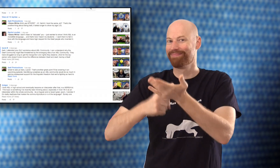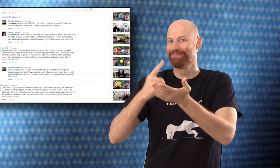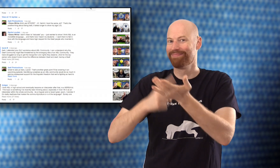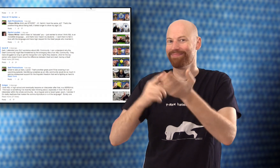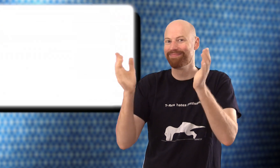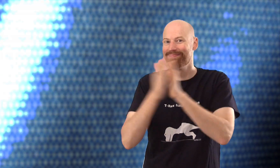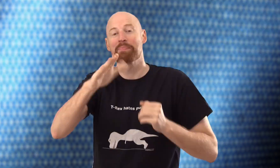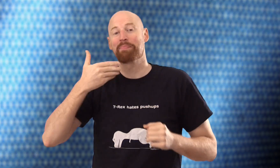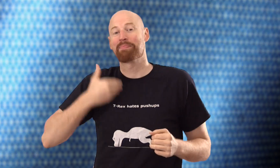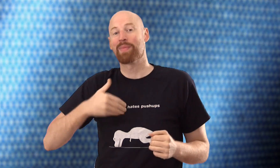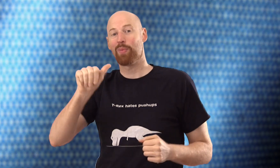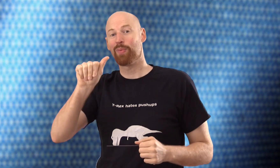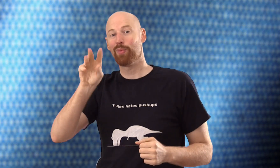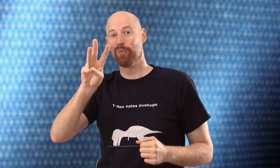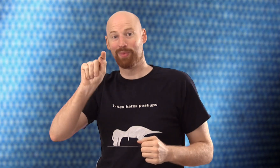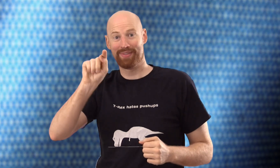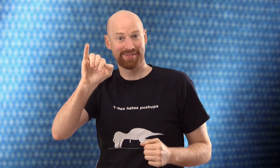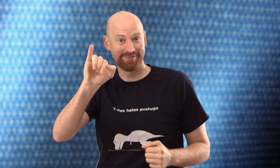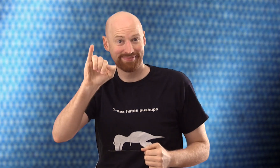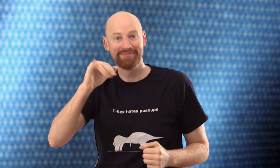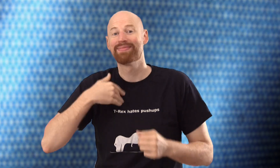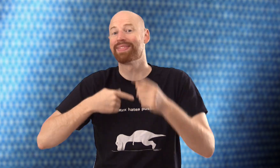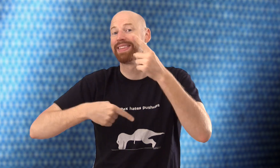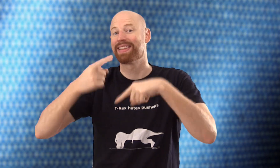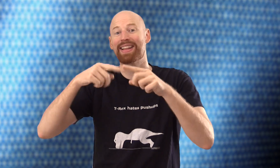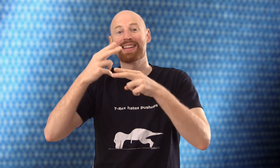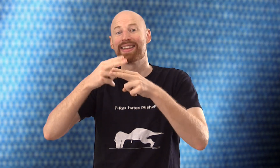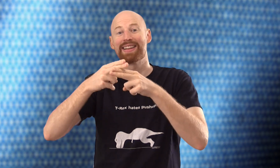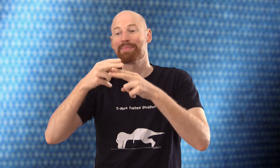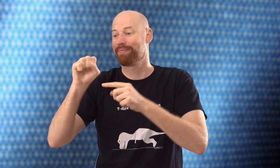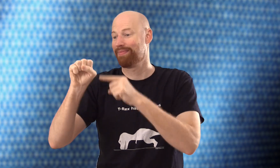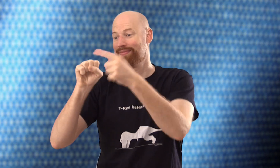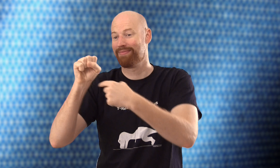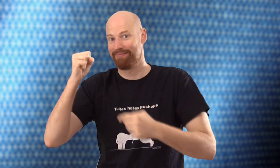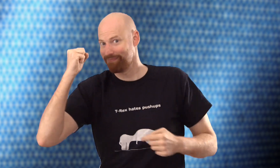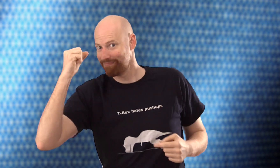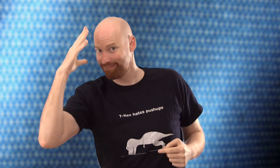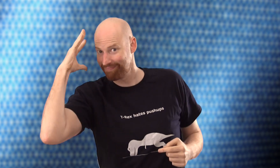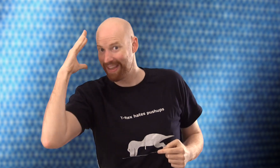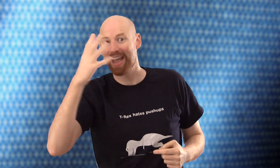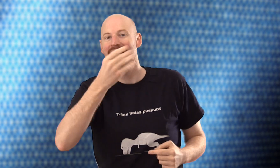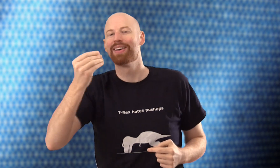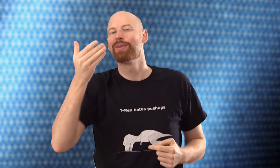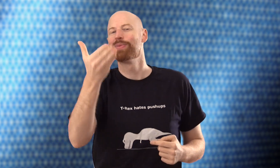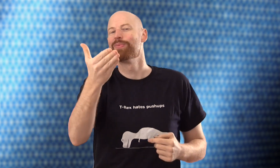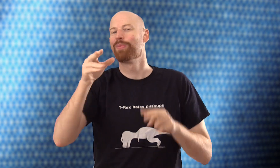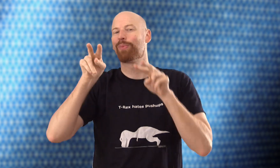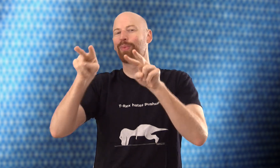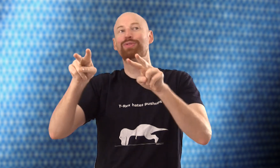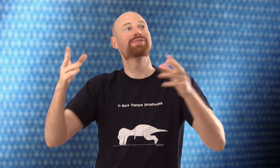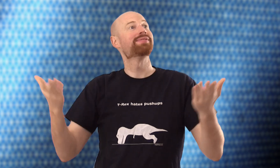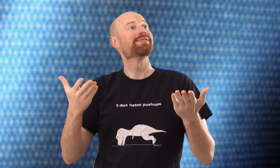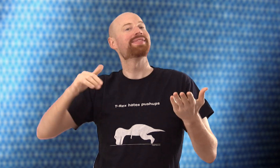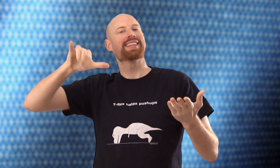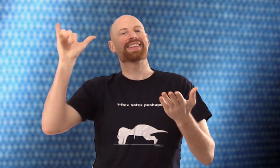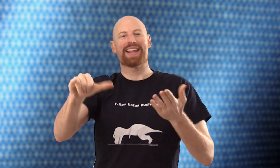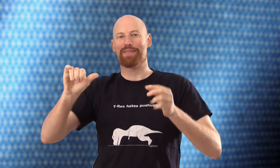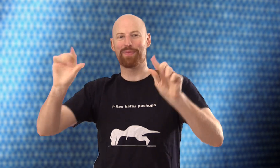For now, my name's Awti; Here's my name sign and you're watching That!Vlog...